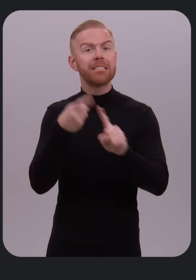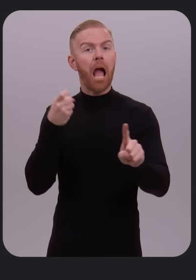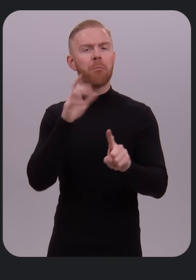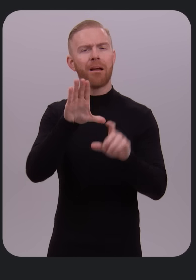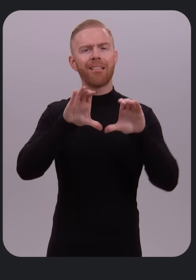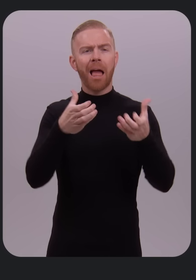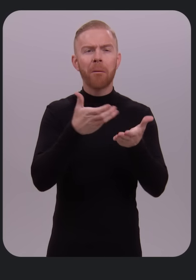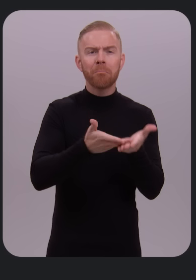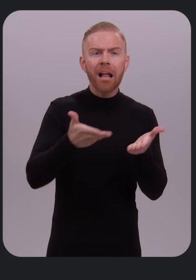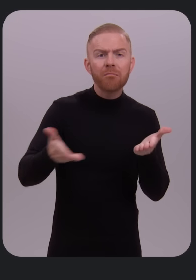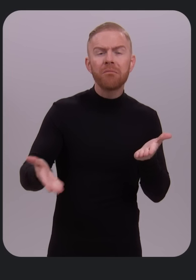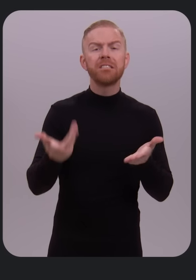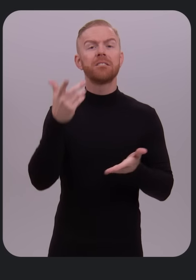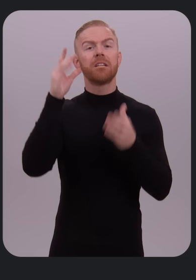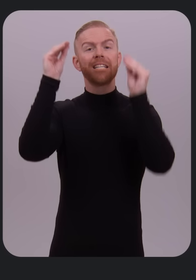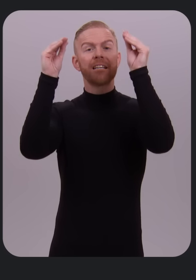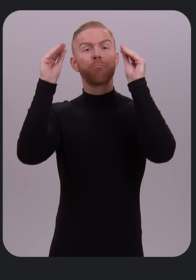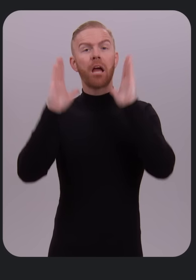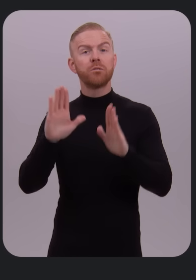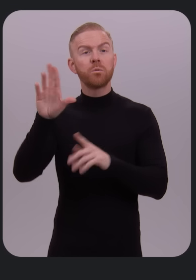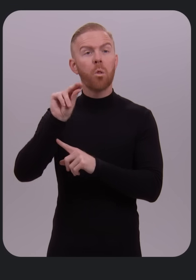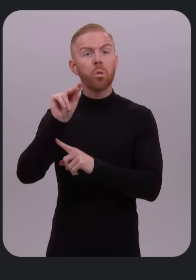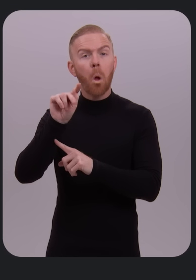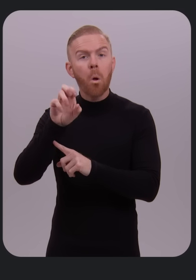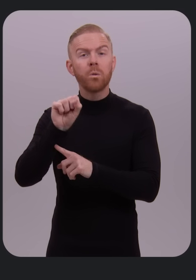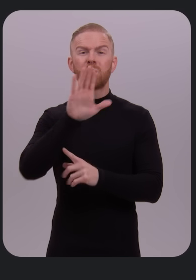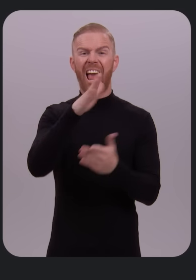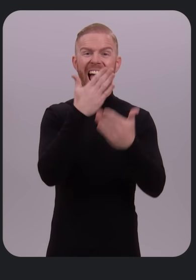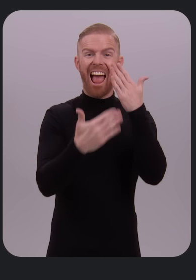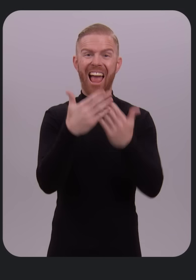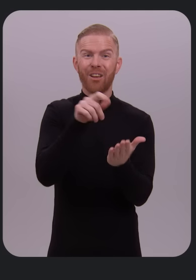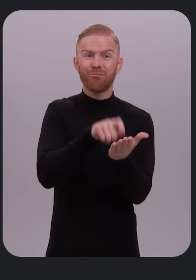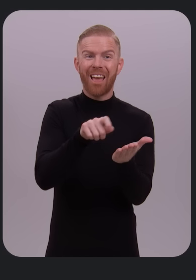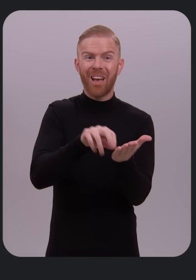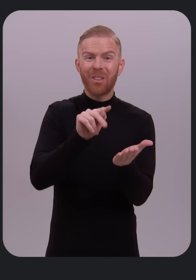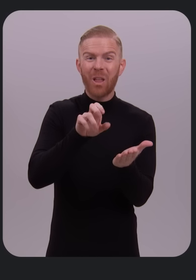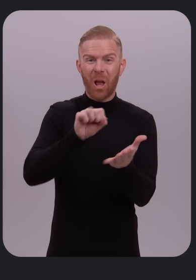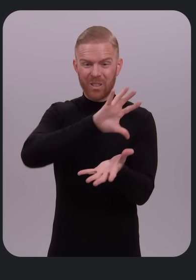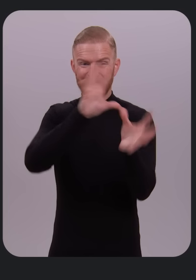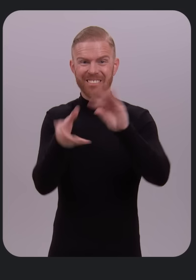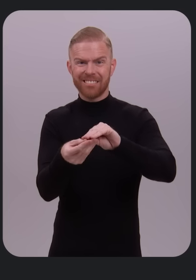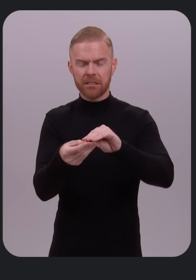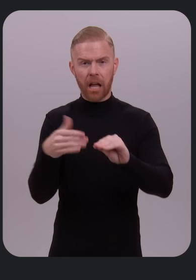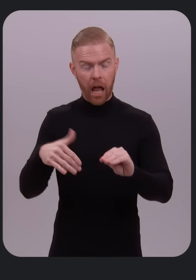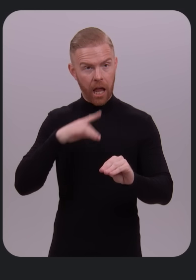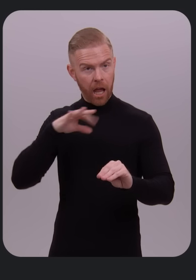photos, handwritten notes. That's not just helpful, it's going to feel like magic.